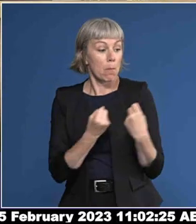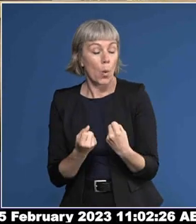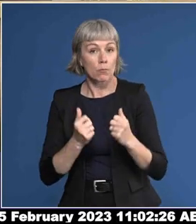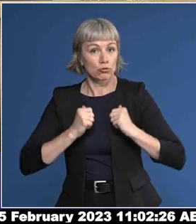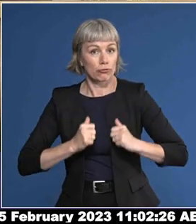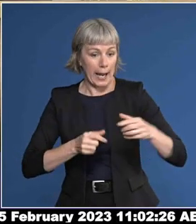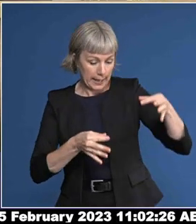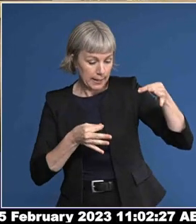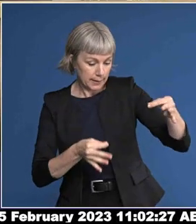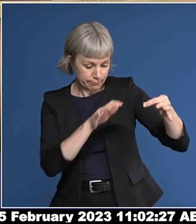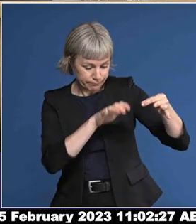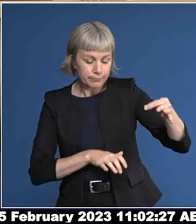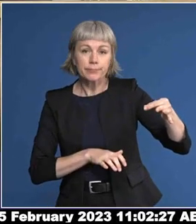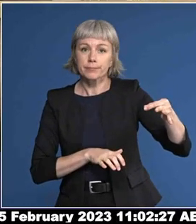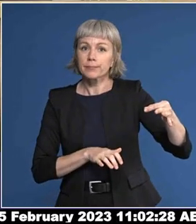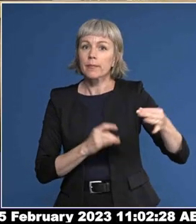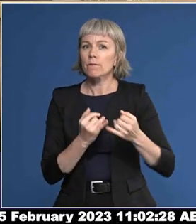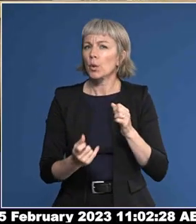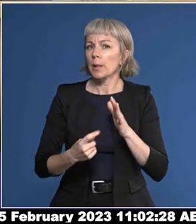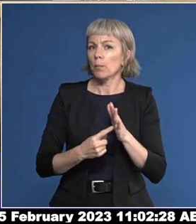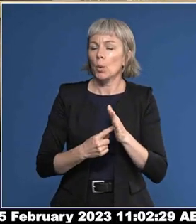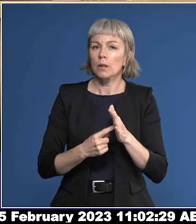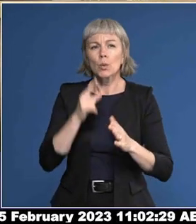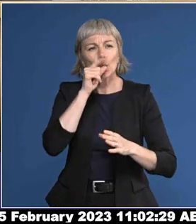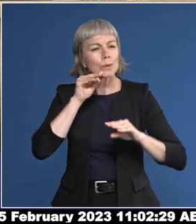that could set the scene around human rights, things like that.